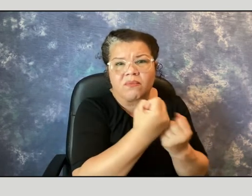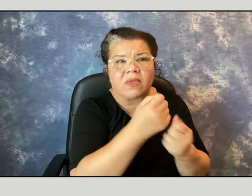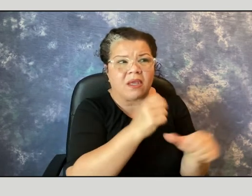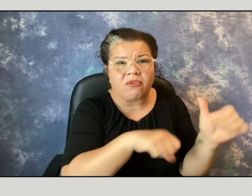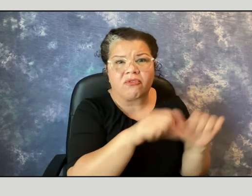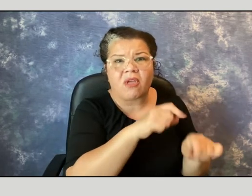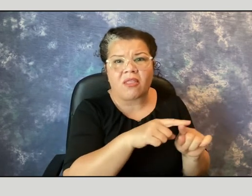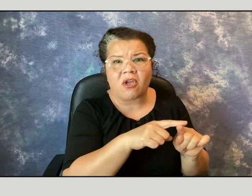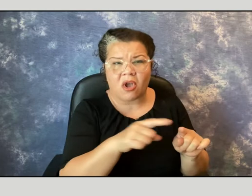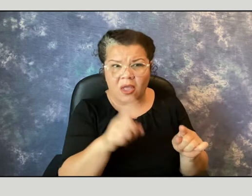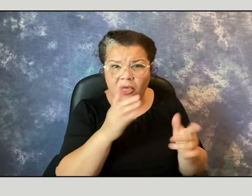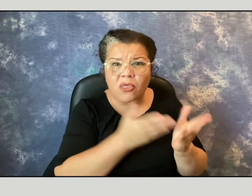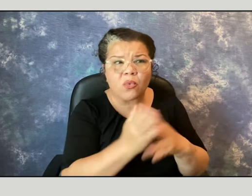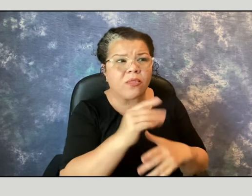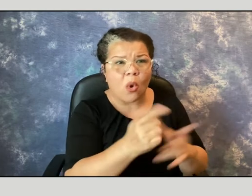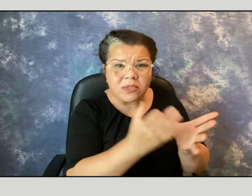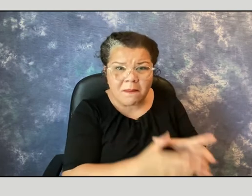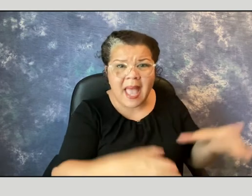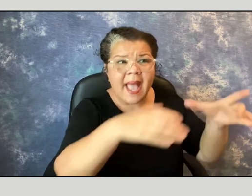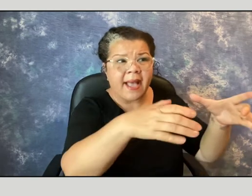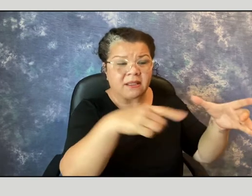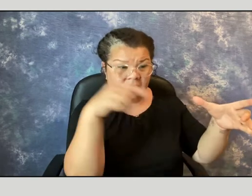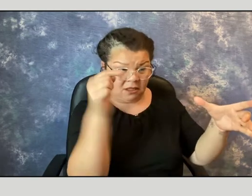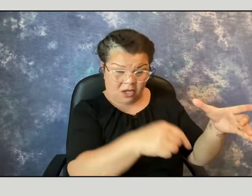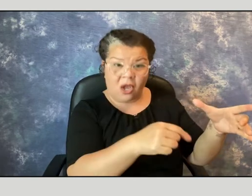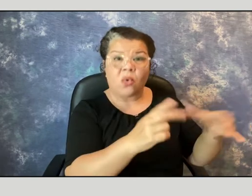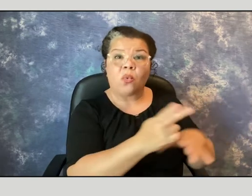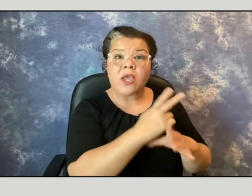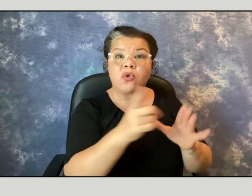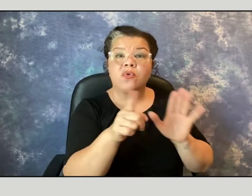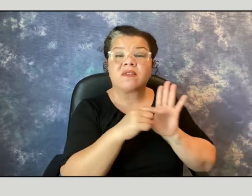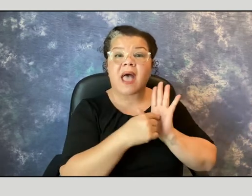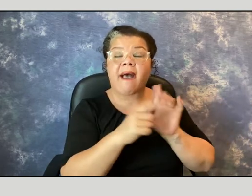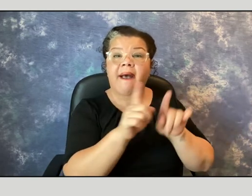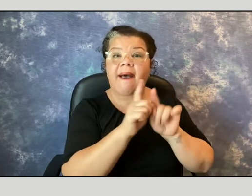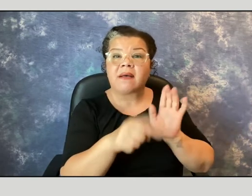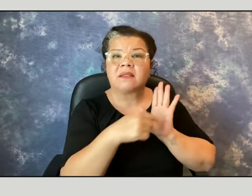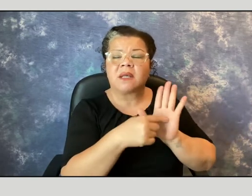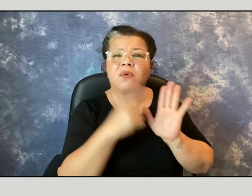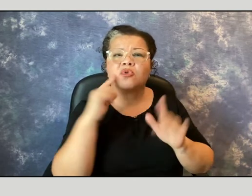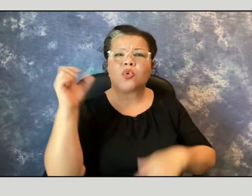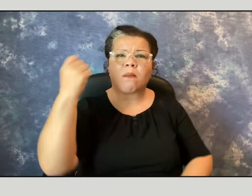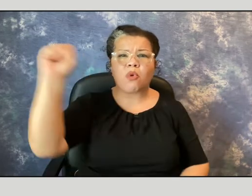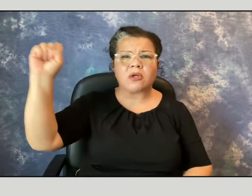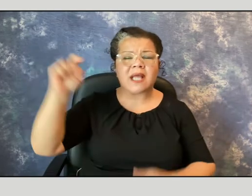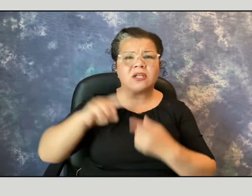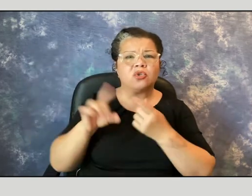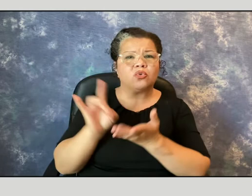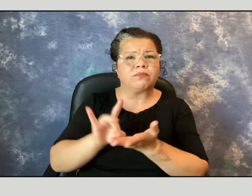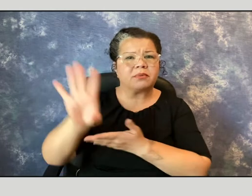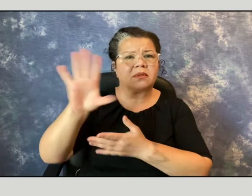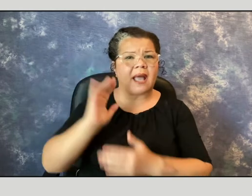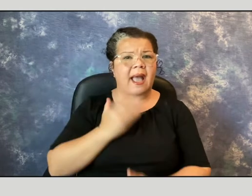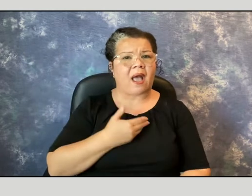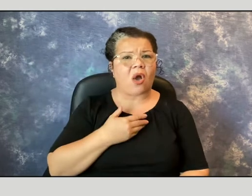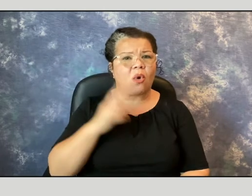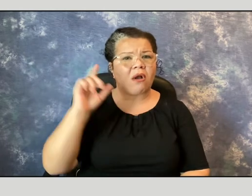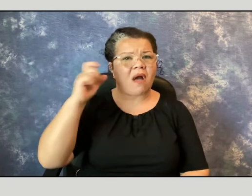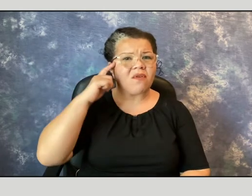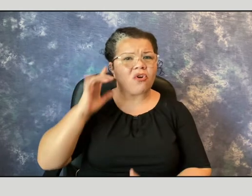and then we later used them as symbols of protest to get rid of the governor. So I think that all of that celebration of that path